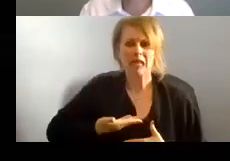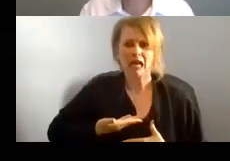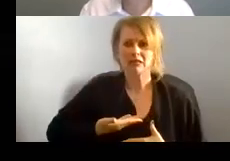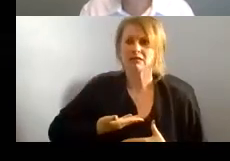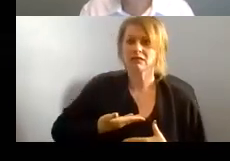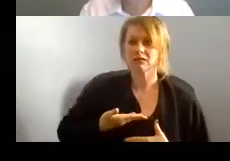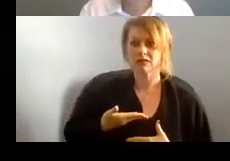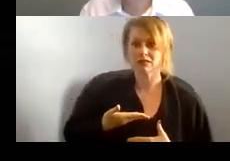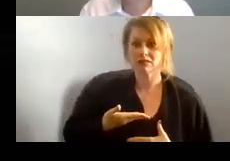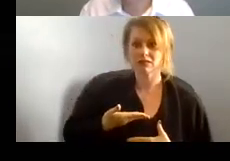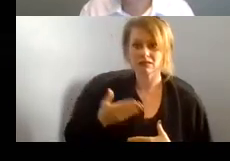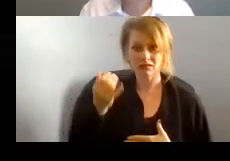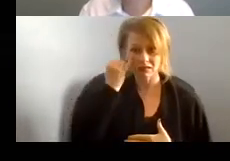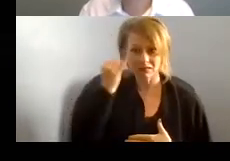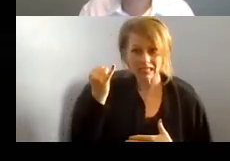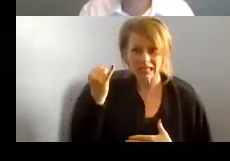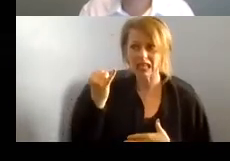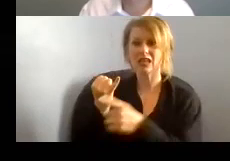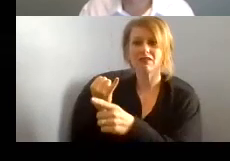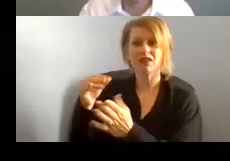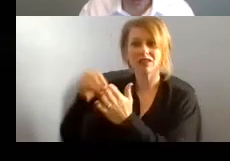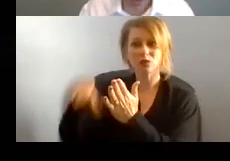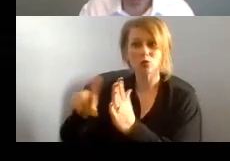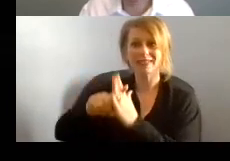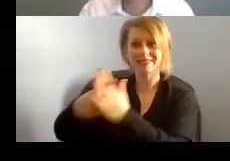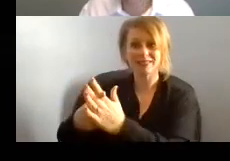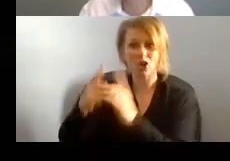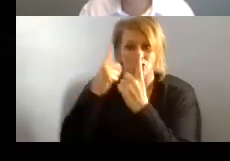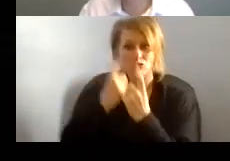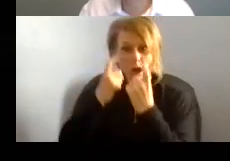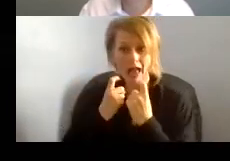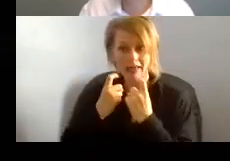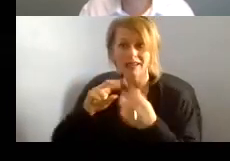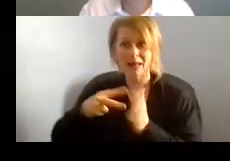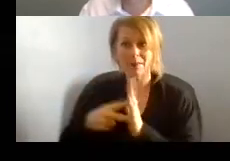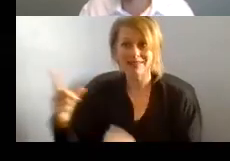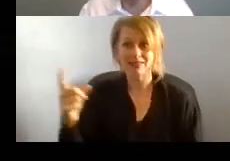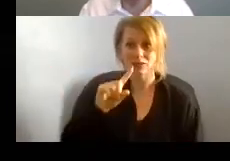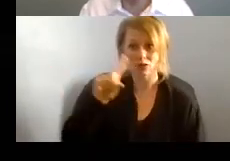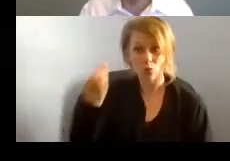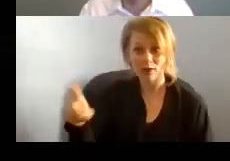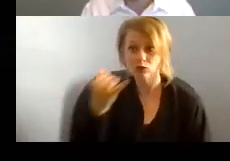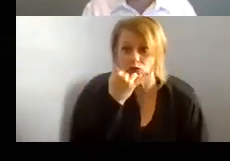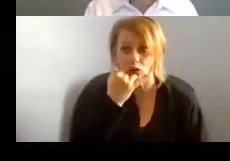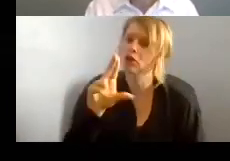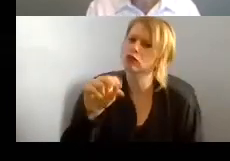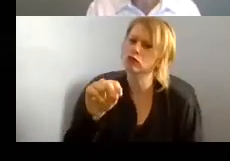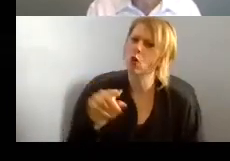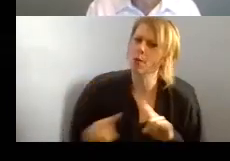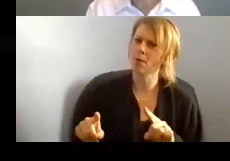not upset about the question. They’re upset about the death. And you’re just giving them an opportunity to express that upset.